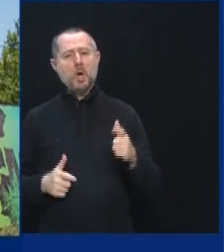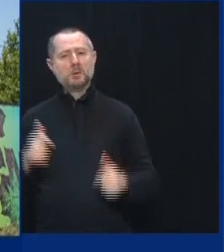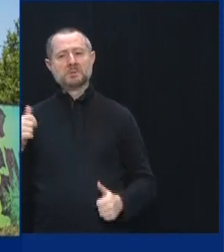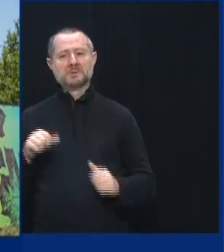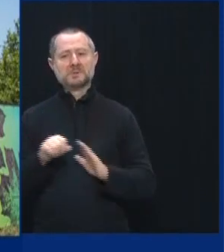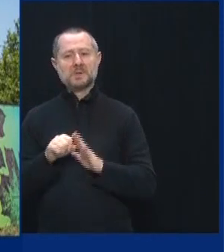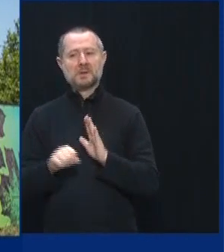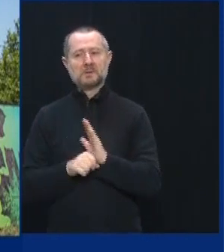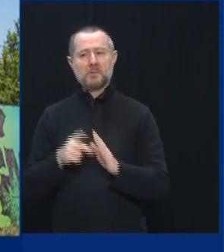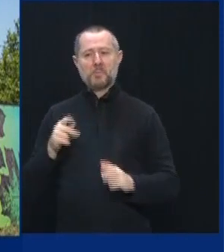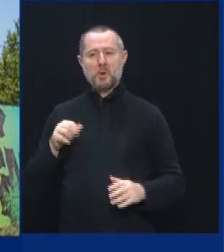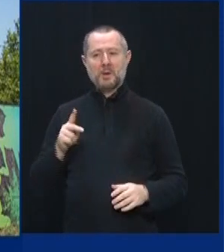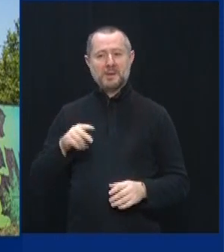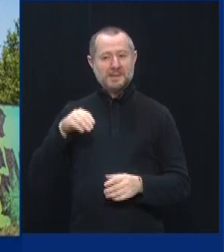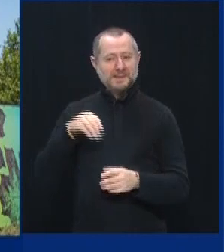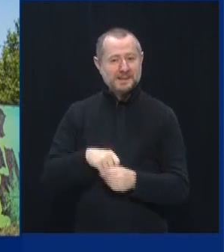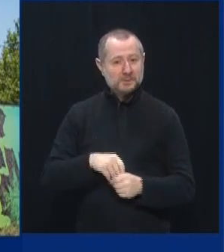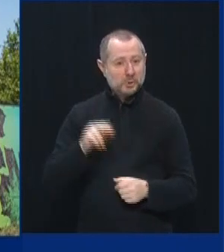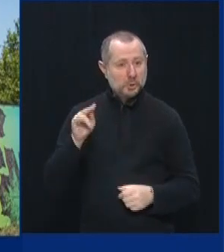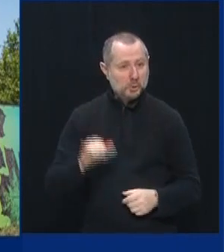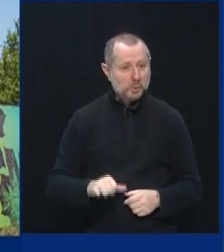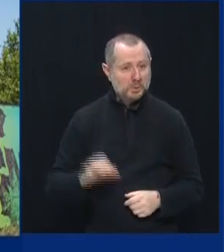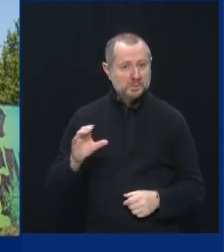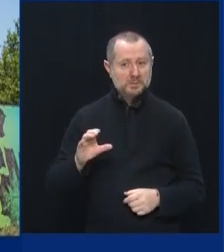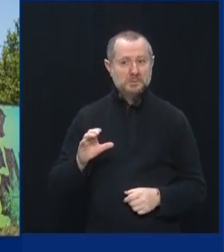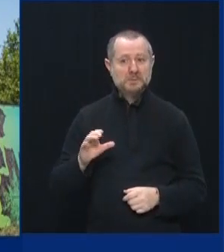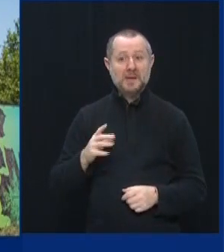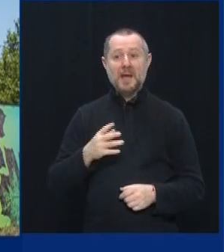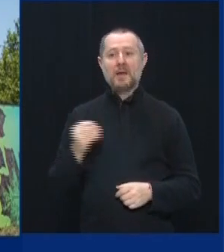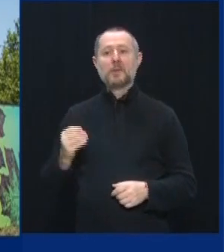YOU WOULD NEVER KNOW YOU'RE IN AN URBAN ENVIRONMENT.